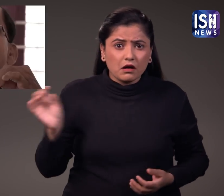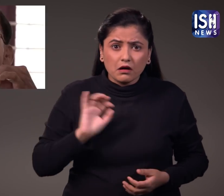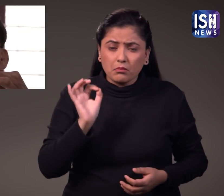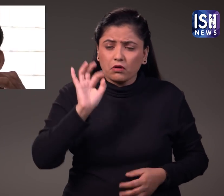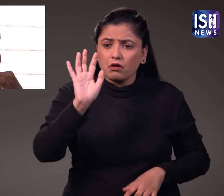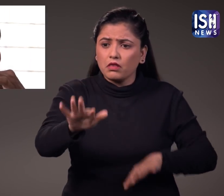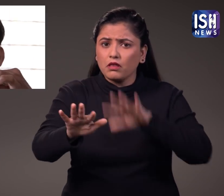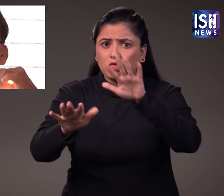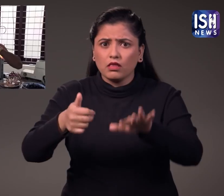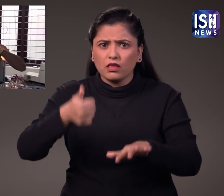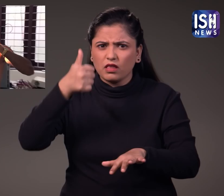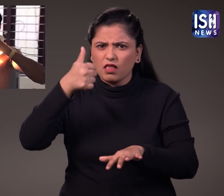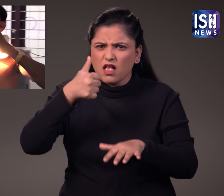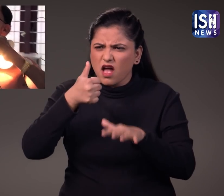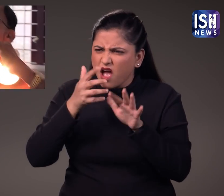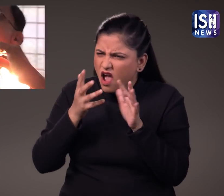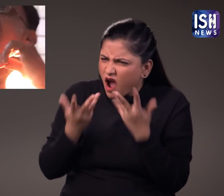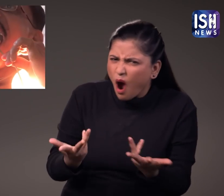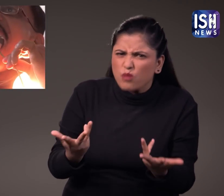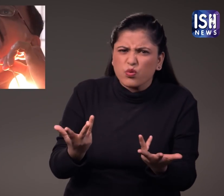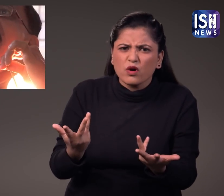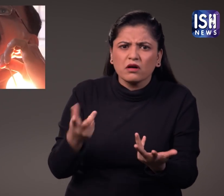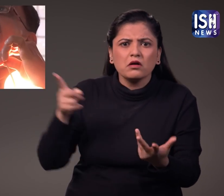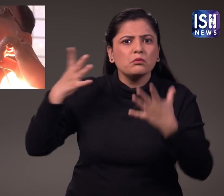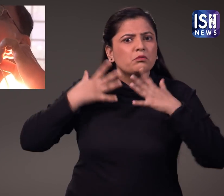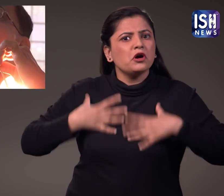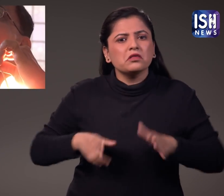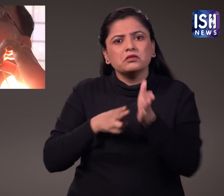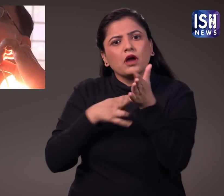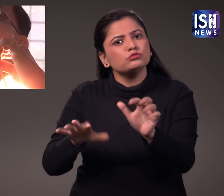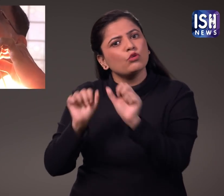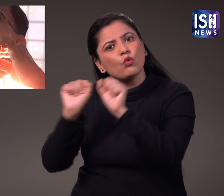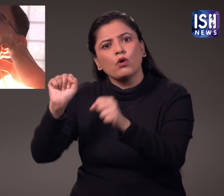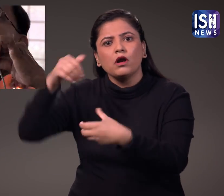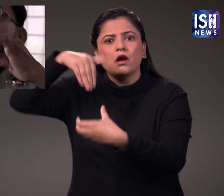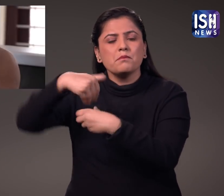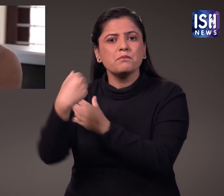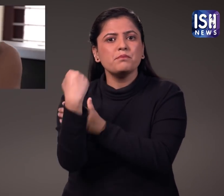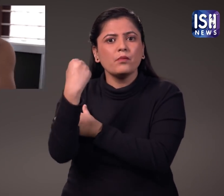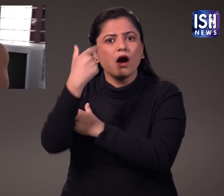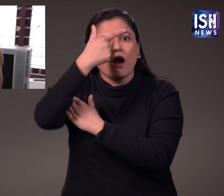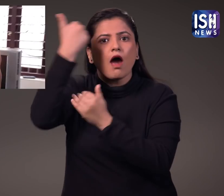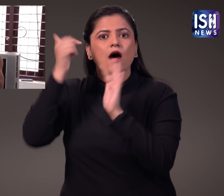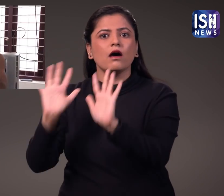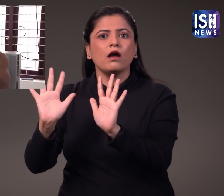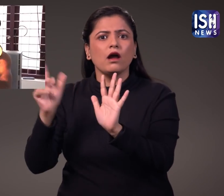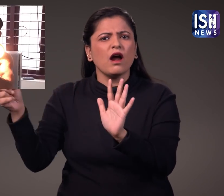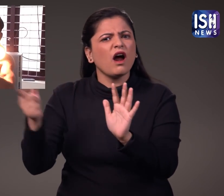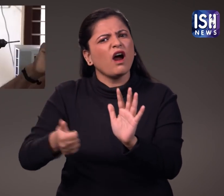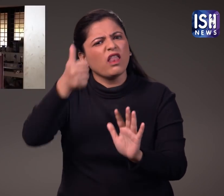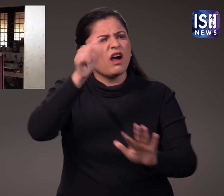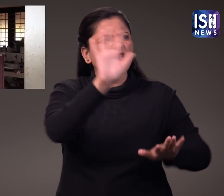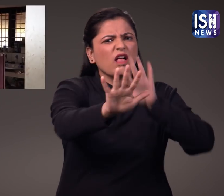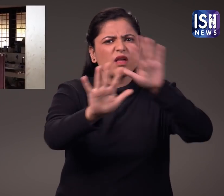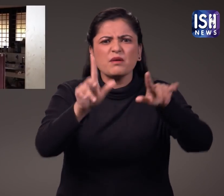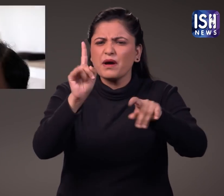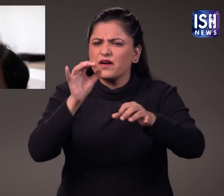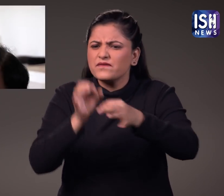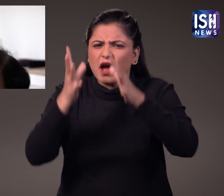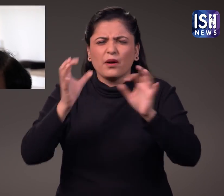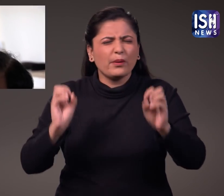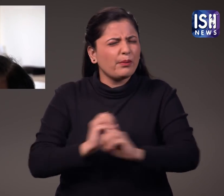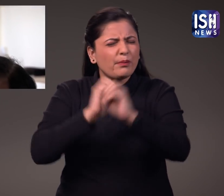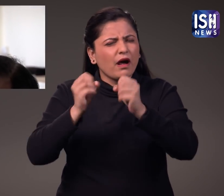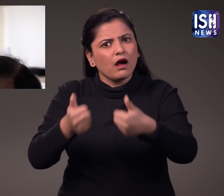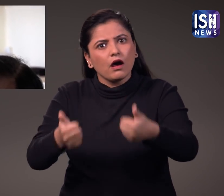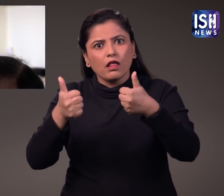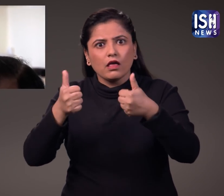but nothing of this happens to Raj Mohan.